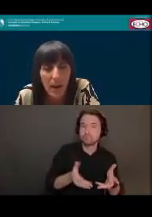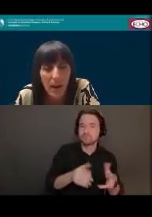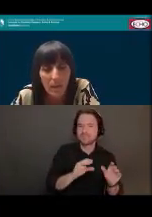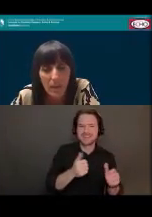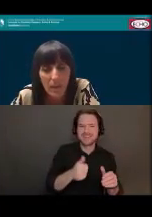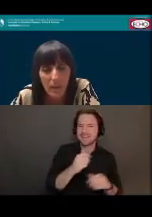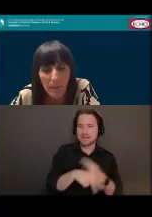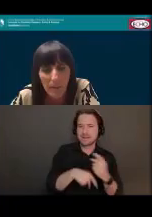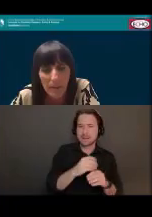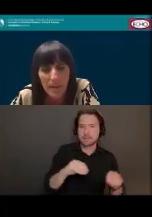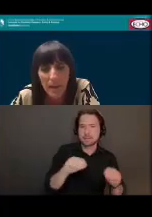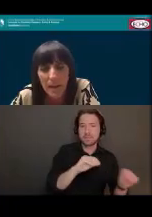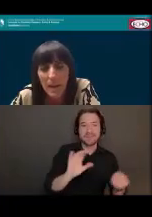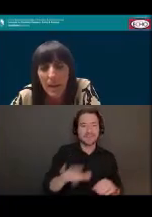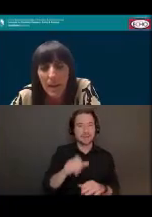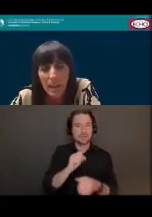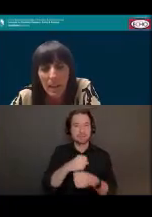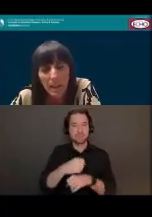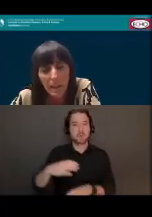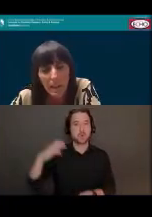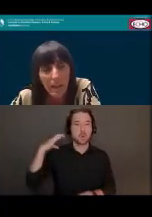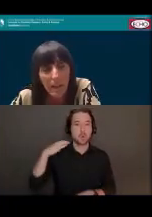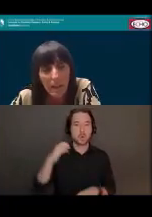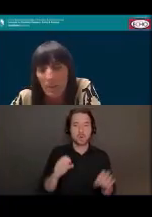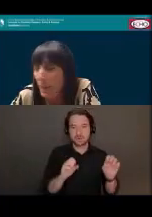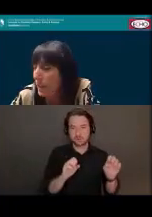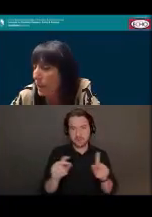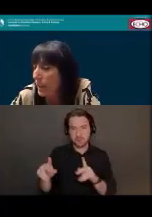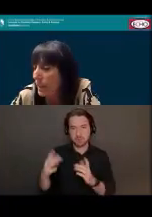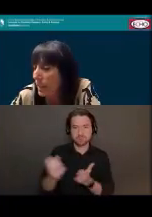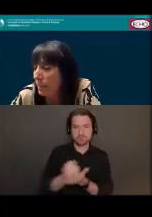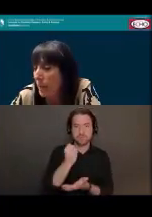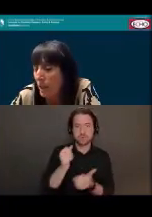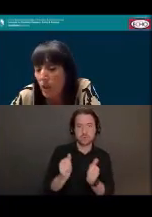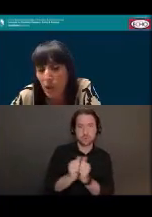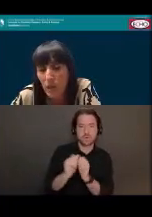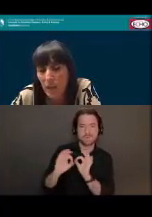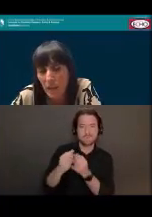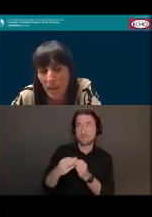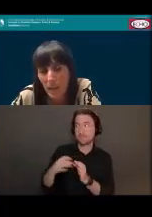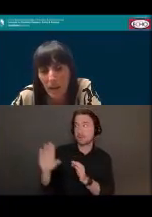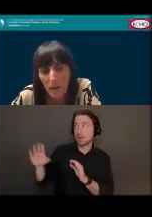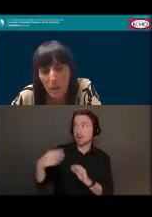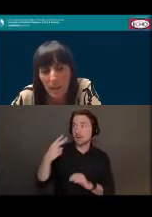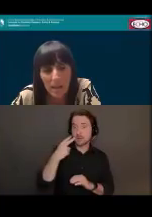have with families by creating making sure that they are aware